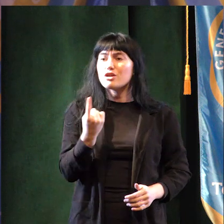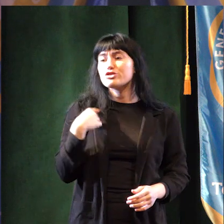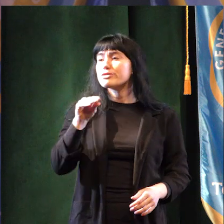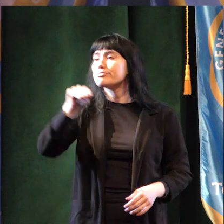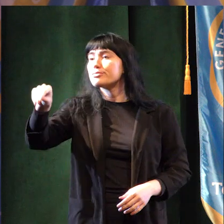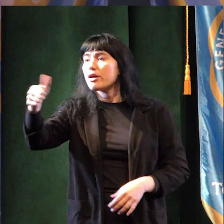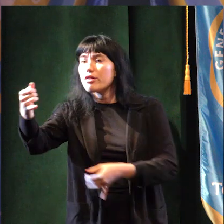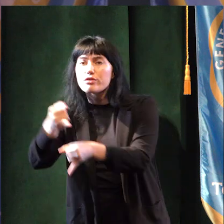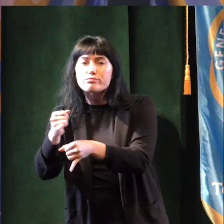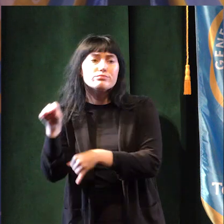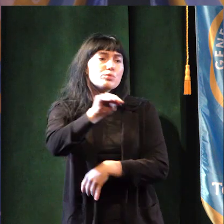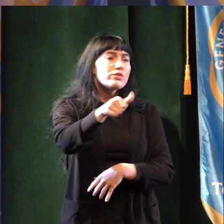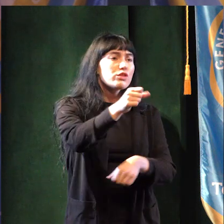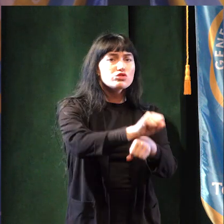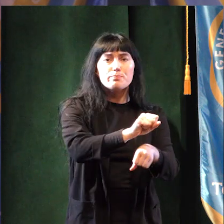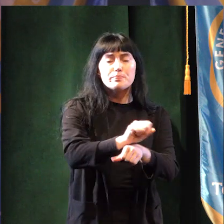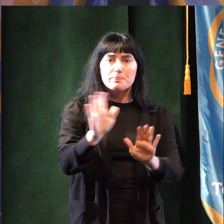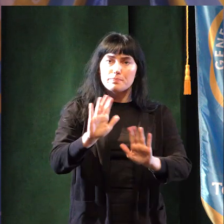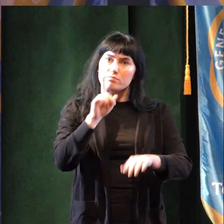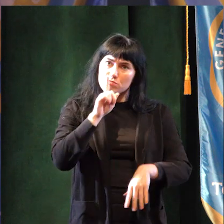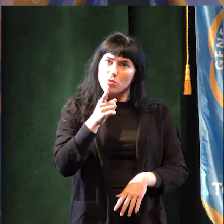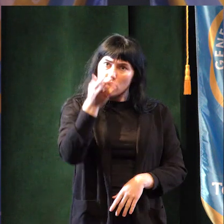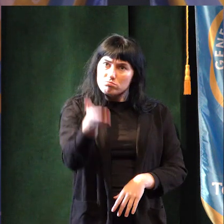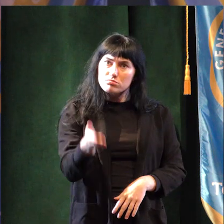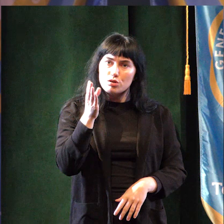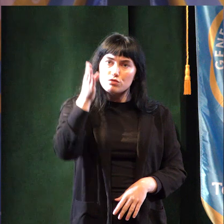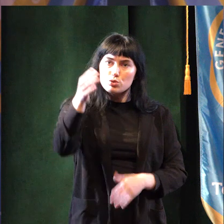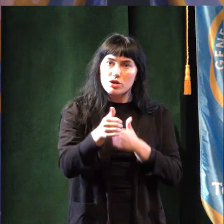another institution or to a new job you are our future leaders